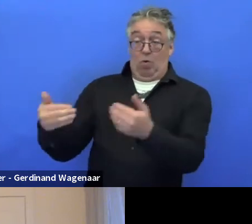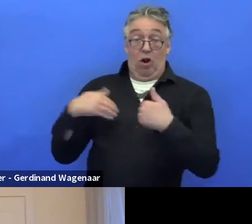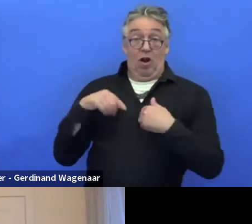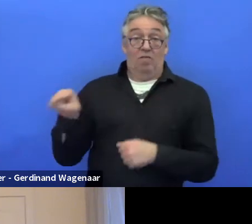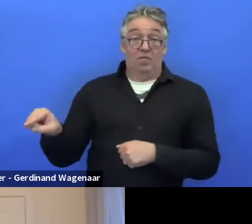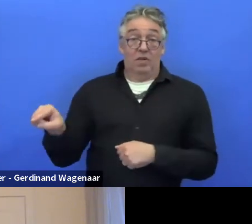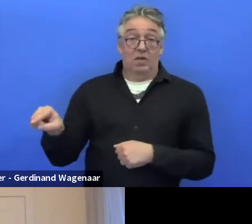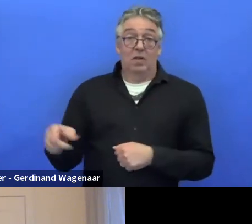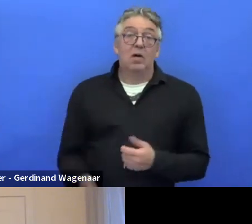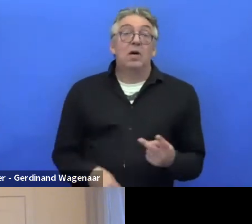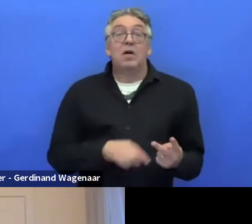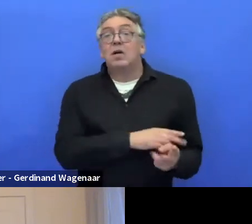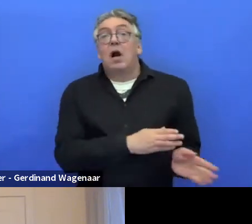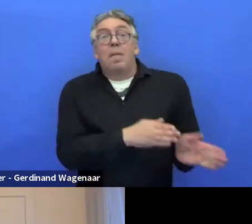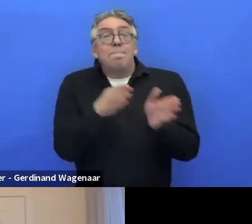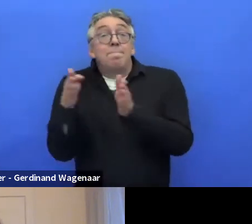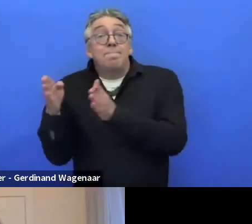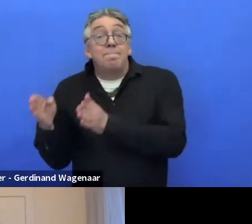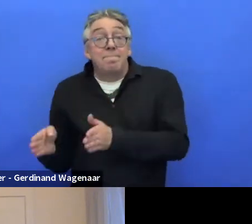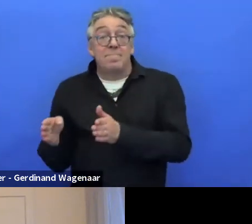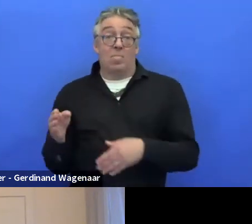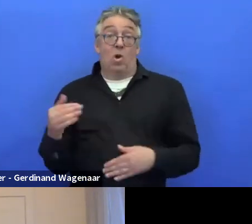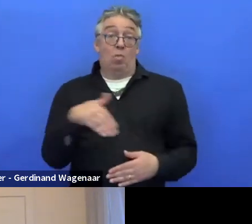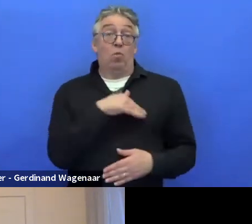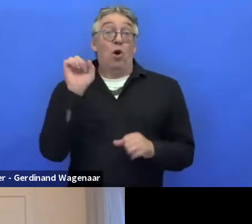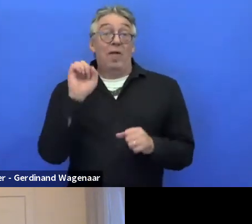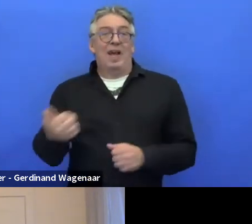to open investigation and so if a complaint has not been lodged